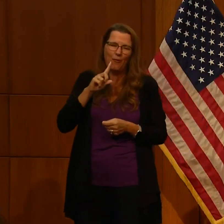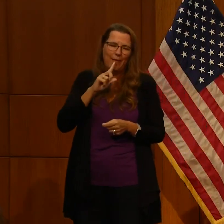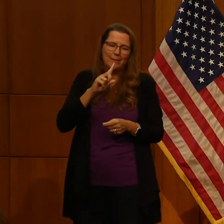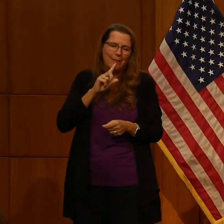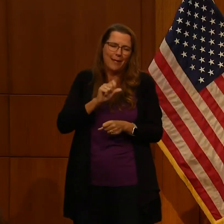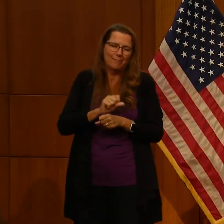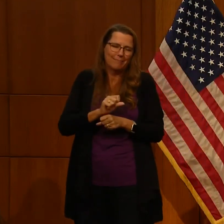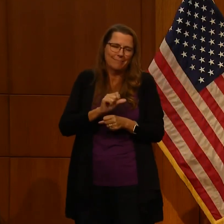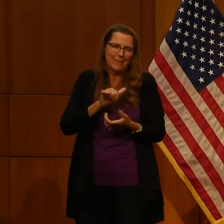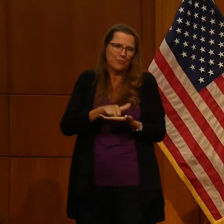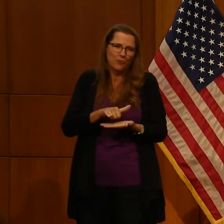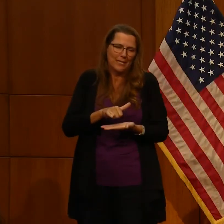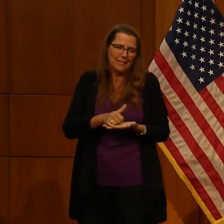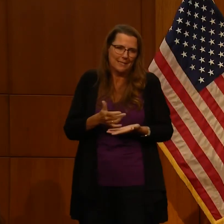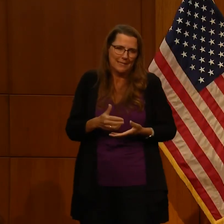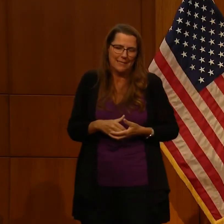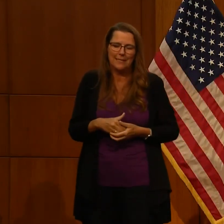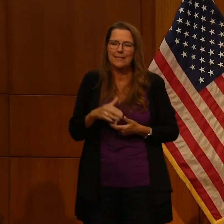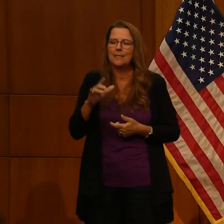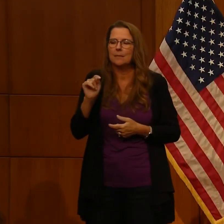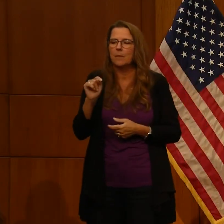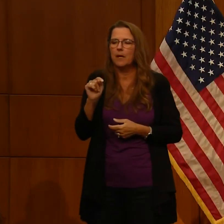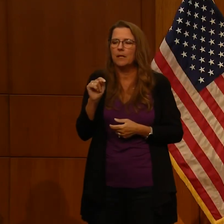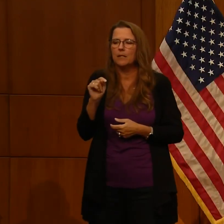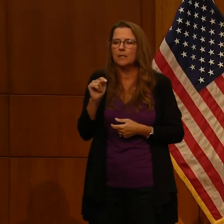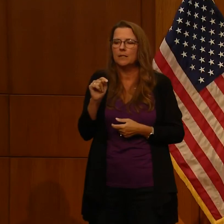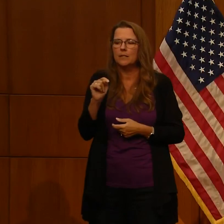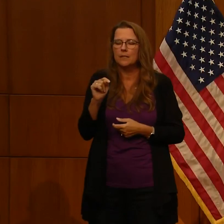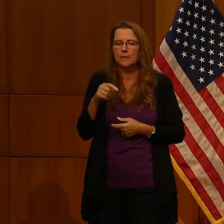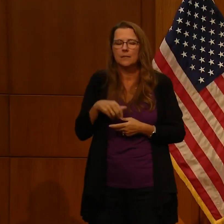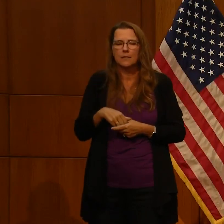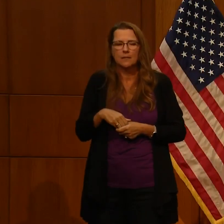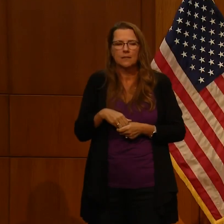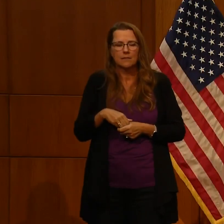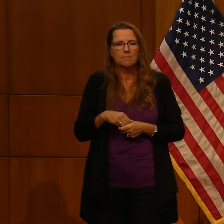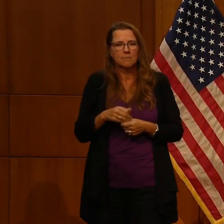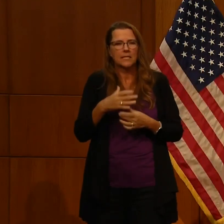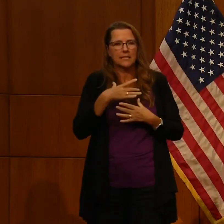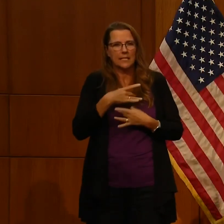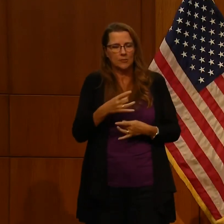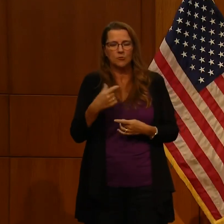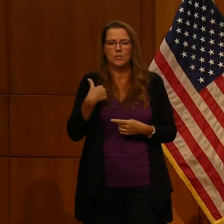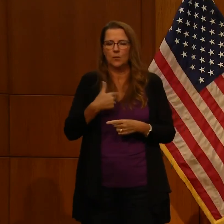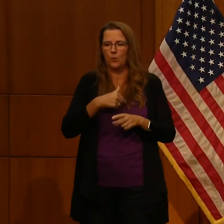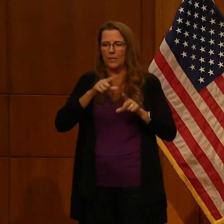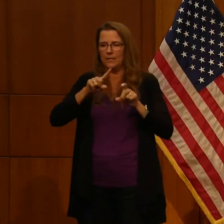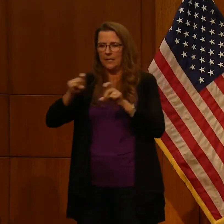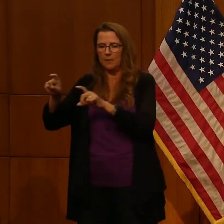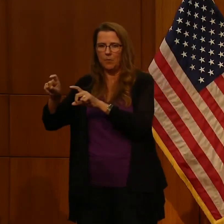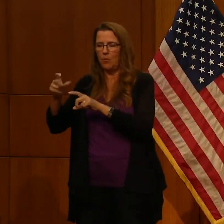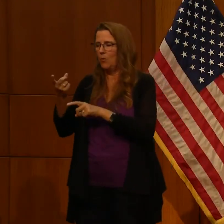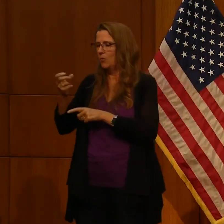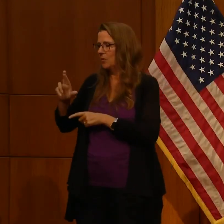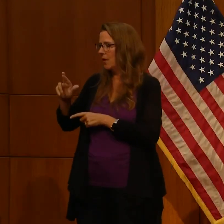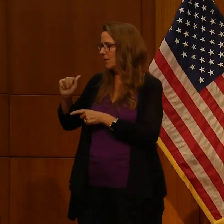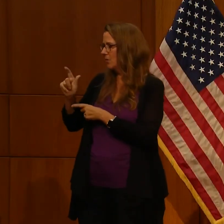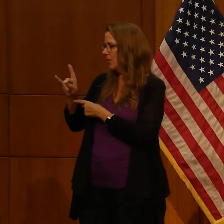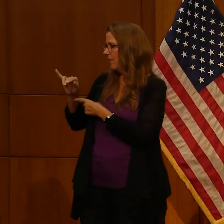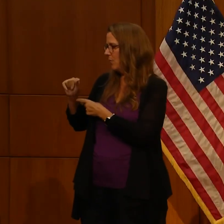THAT'S AN EASY ANSWER. UM I KNOW THAT THAT'S NOT REALISTIC.